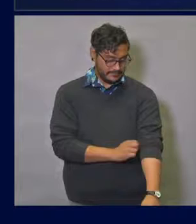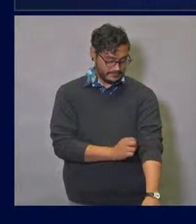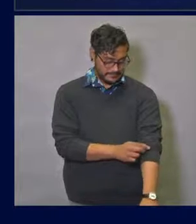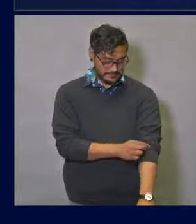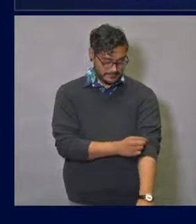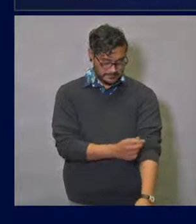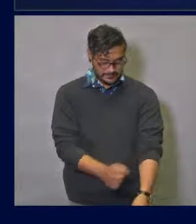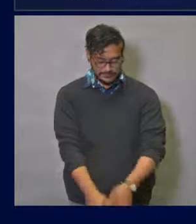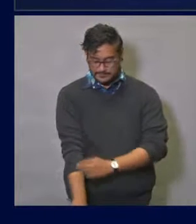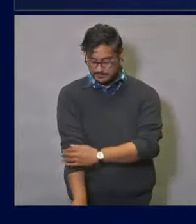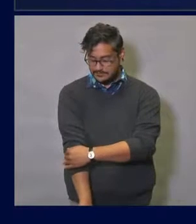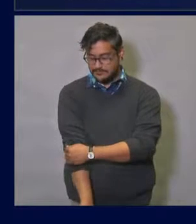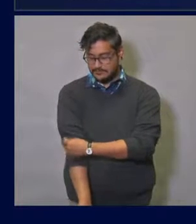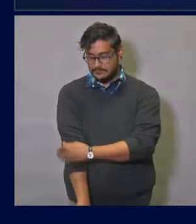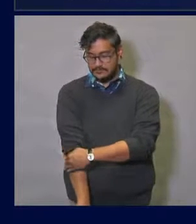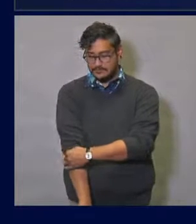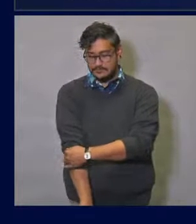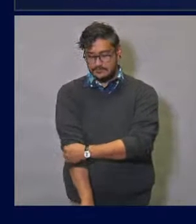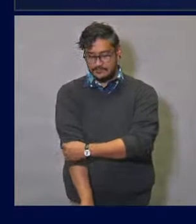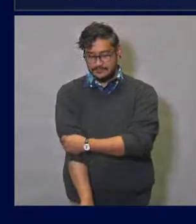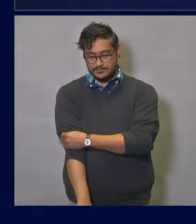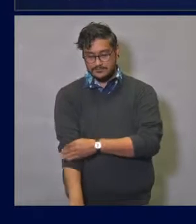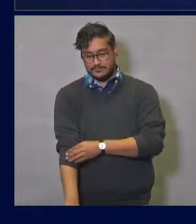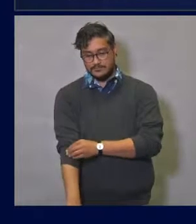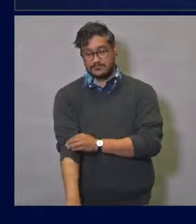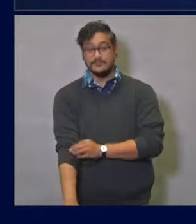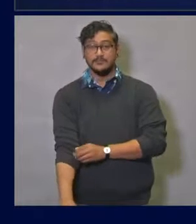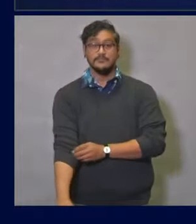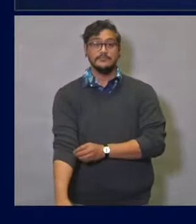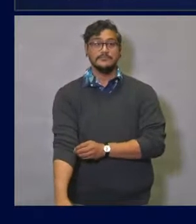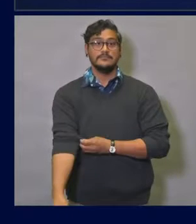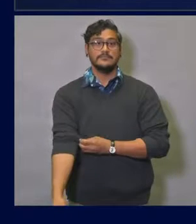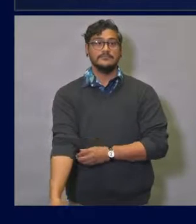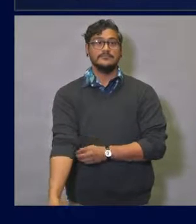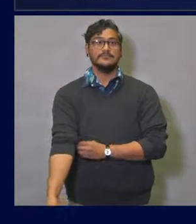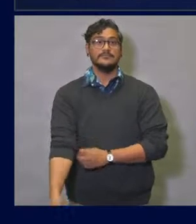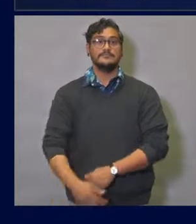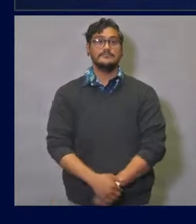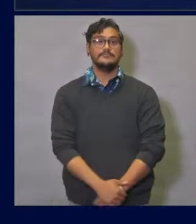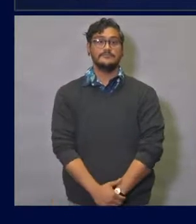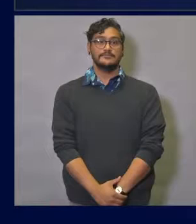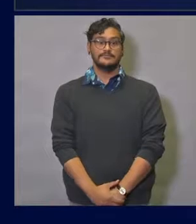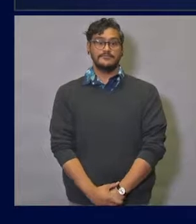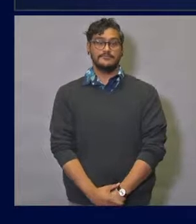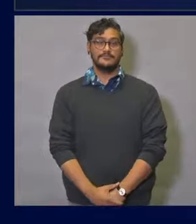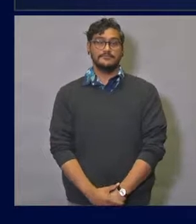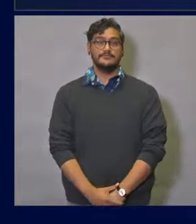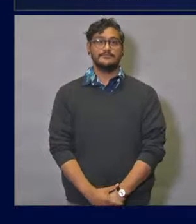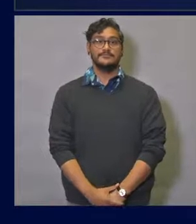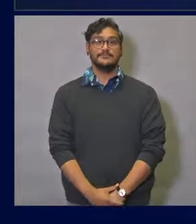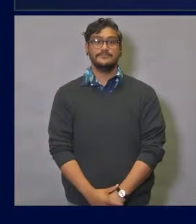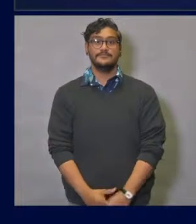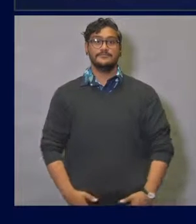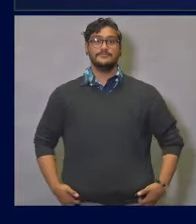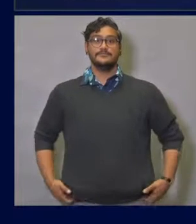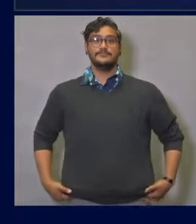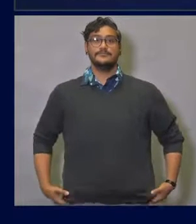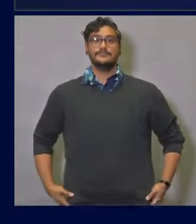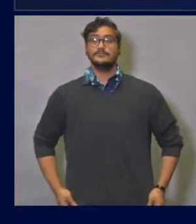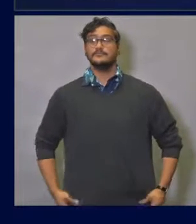LATER, WE WILL CONDUCT THE QUESTION AND ANSWER SESSION. IF YOU HAVE E A ESESTI, , PLEASE